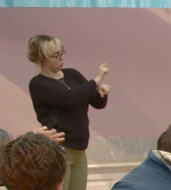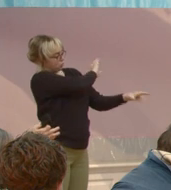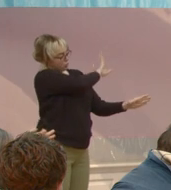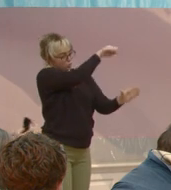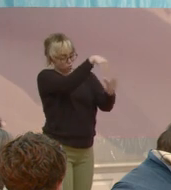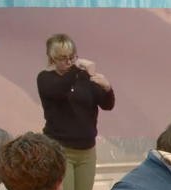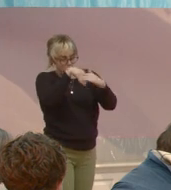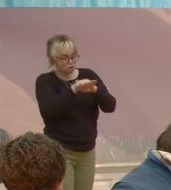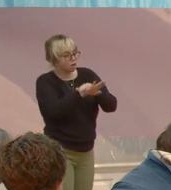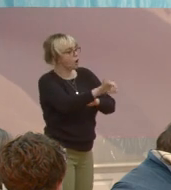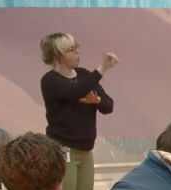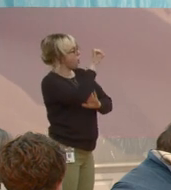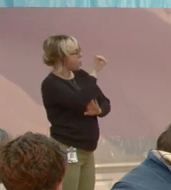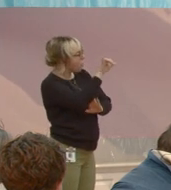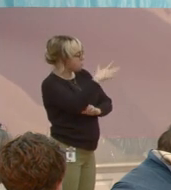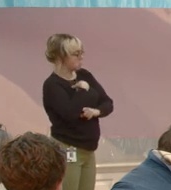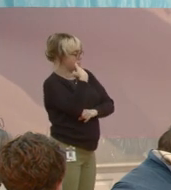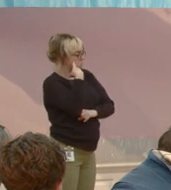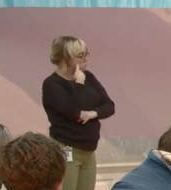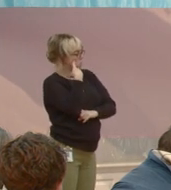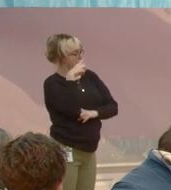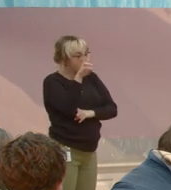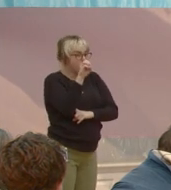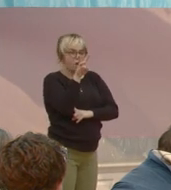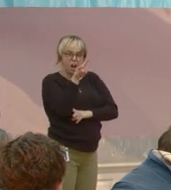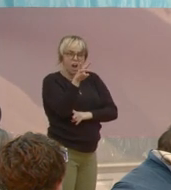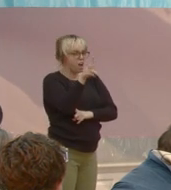and say, oh, and my mind is going like wow with this if you